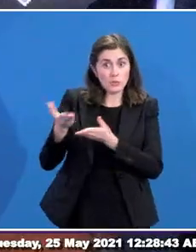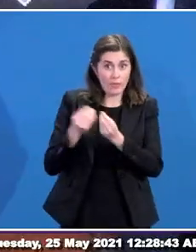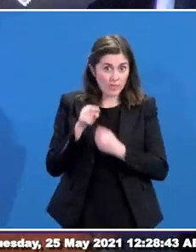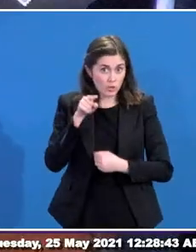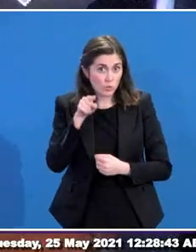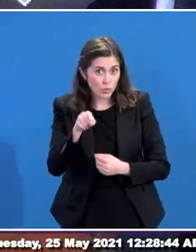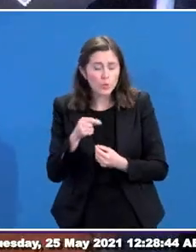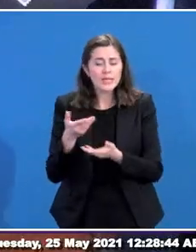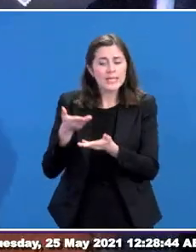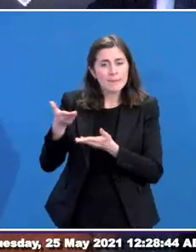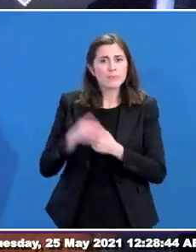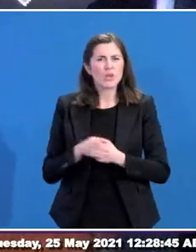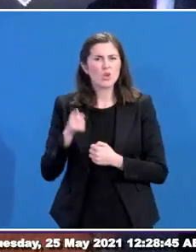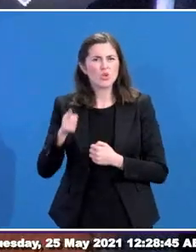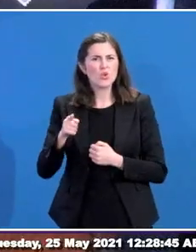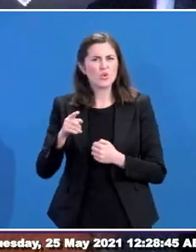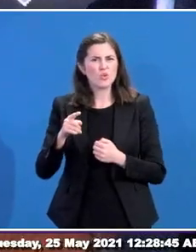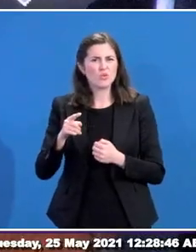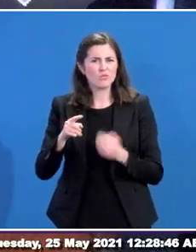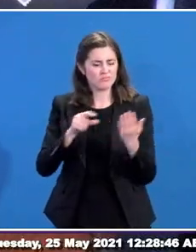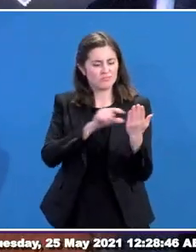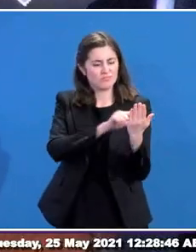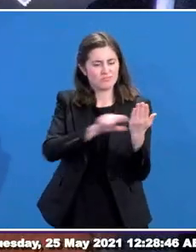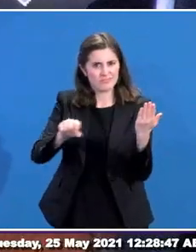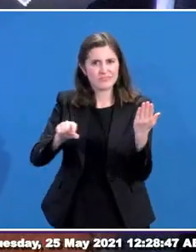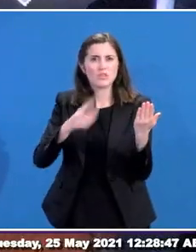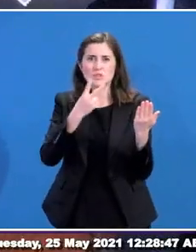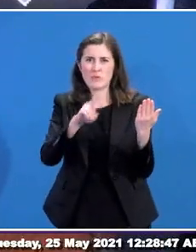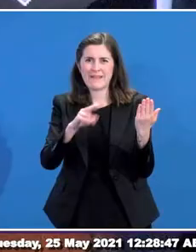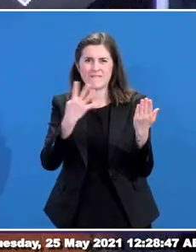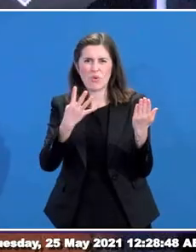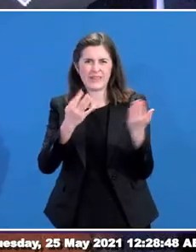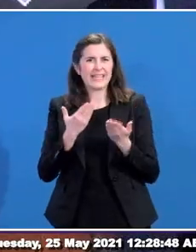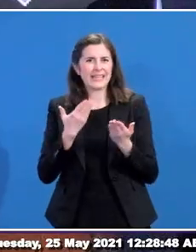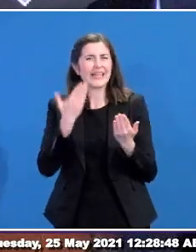and you've referred to him, in paragraph 24, as Utsav.